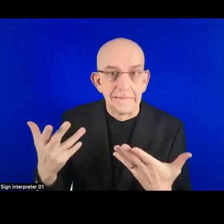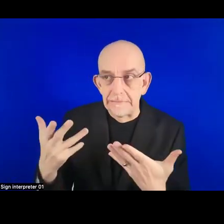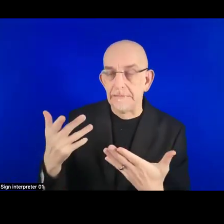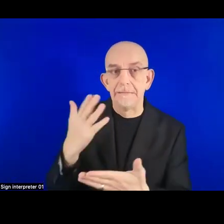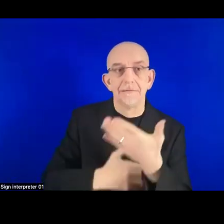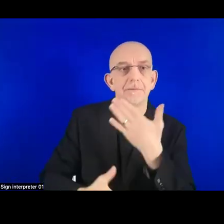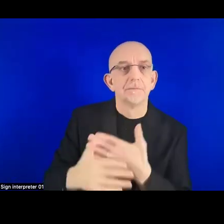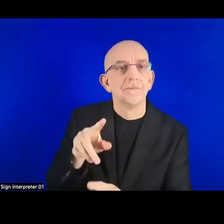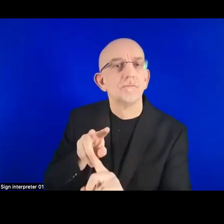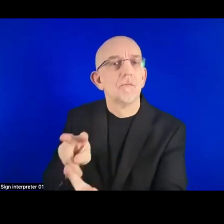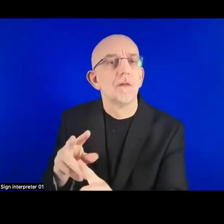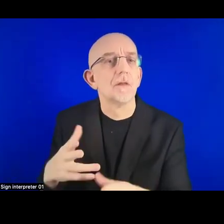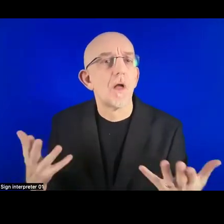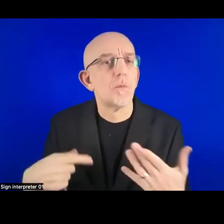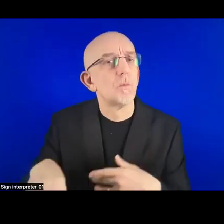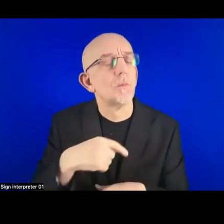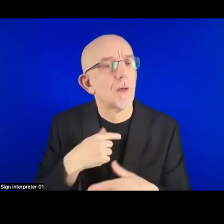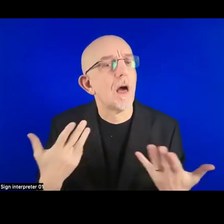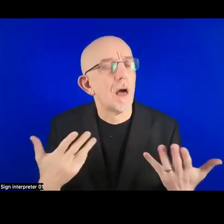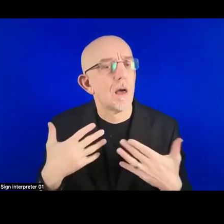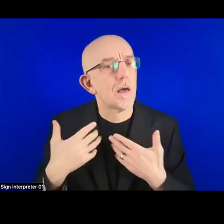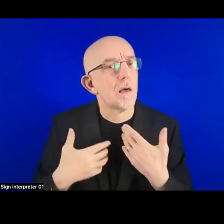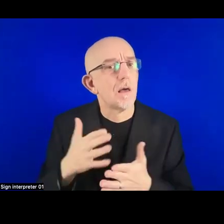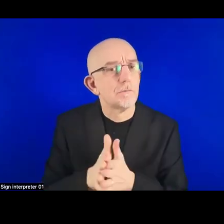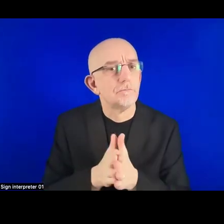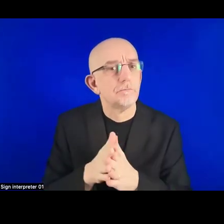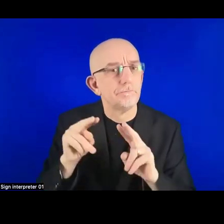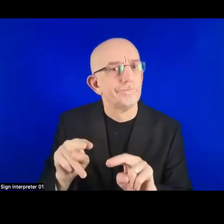is a lot to be learned and gained from the disability movement as that work continues